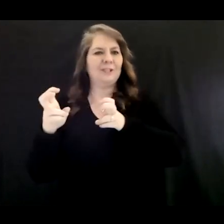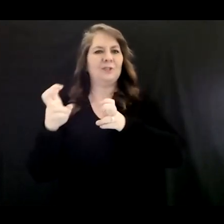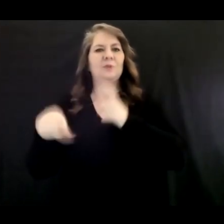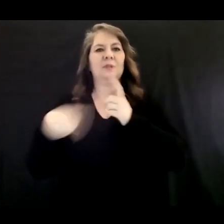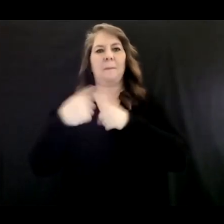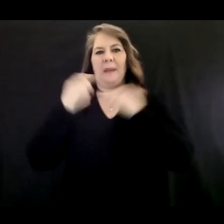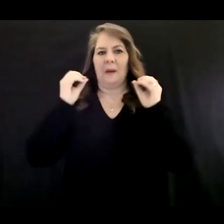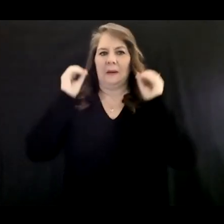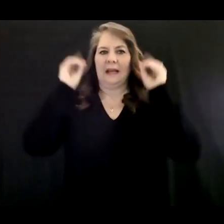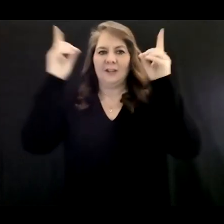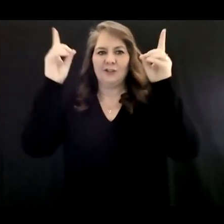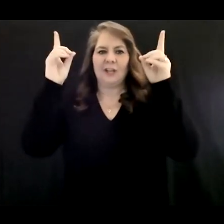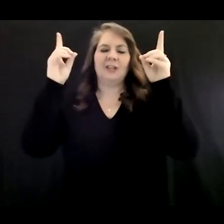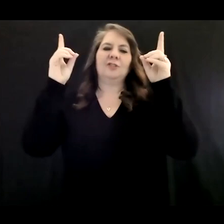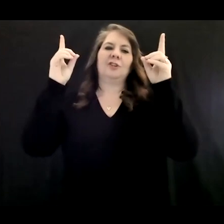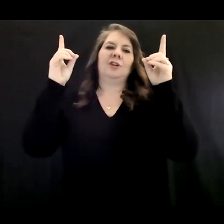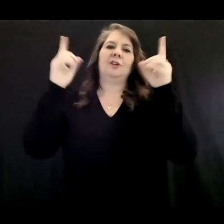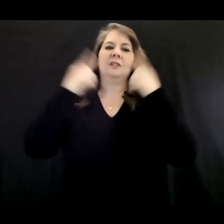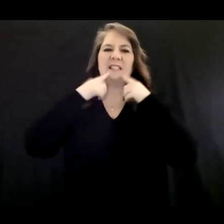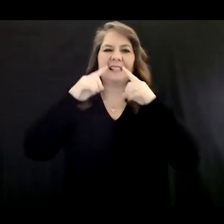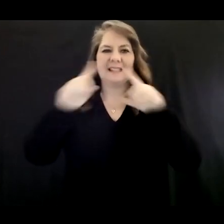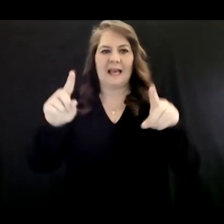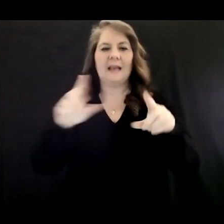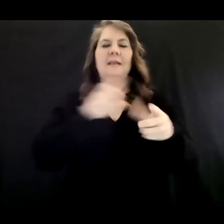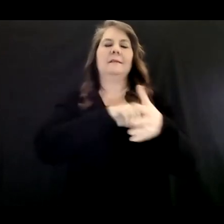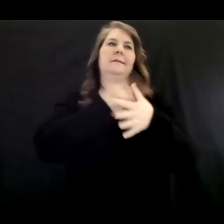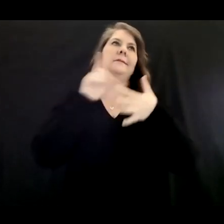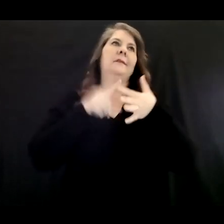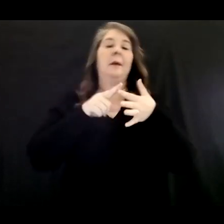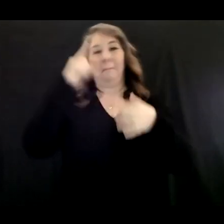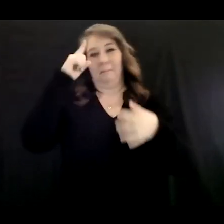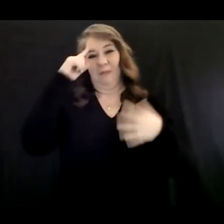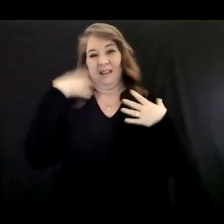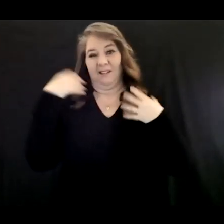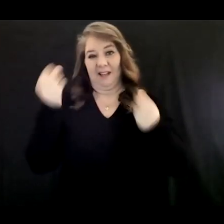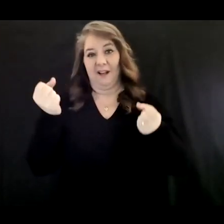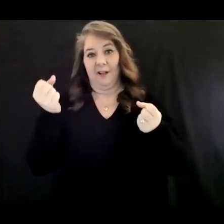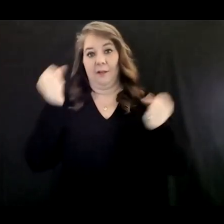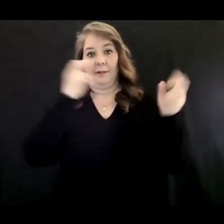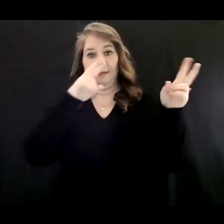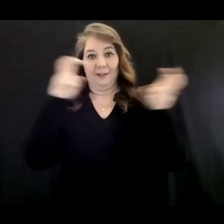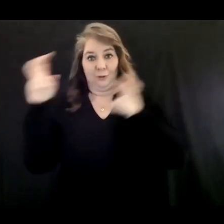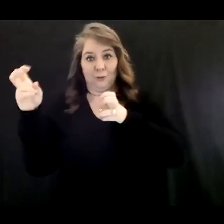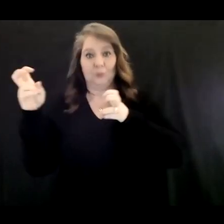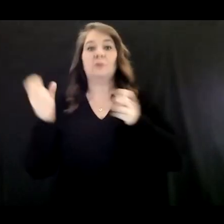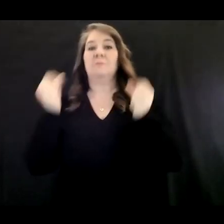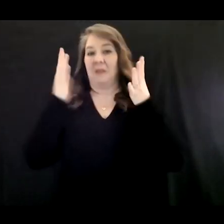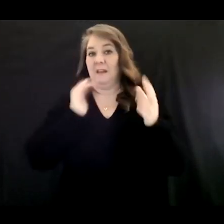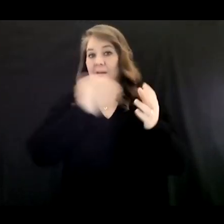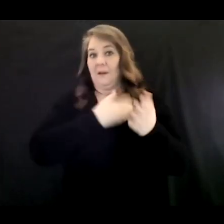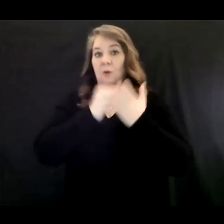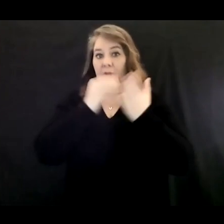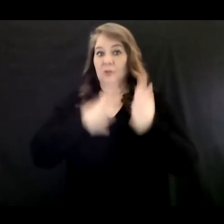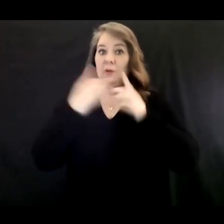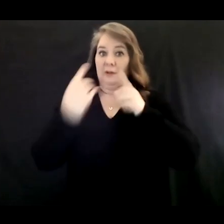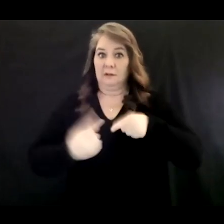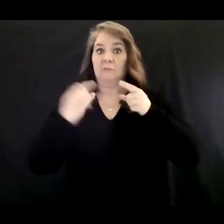mental health that we know many of our students have been challenged with.